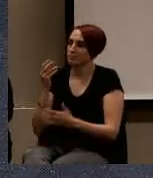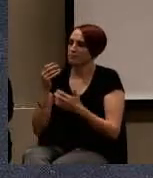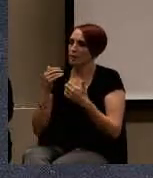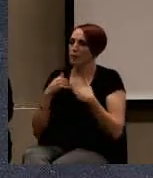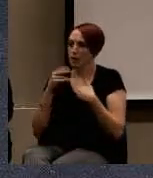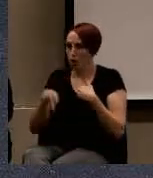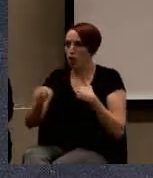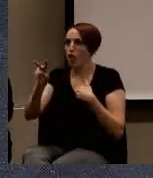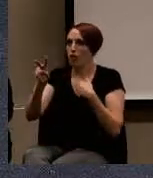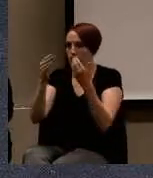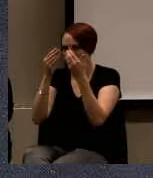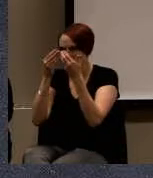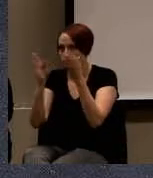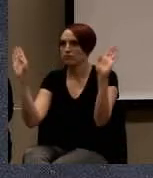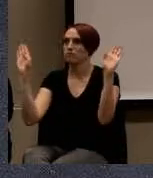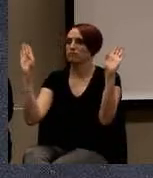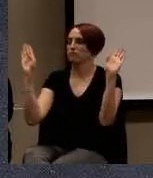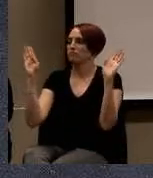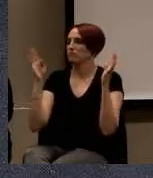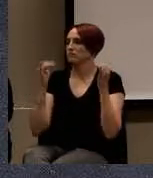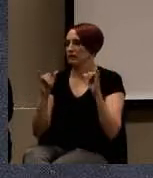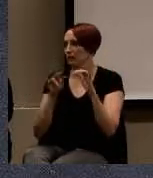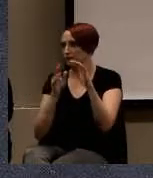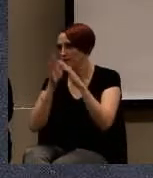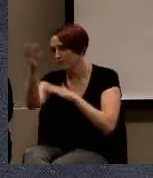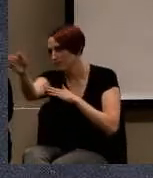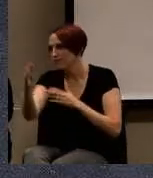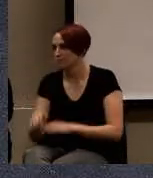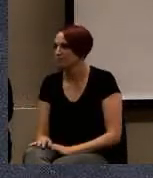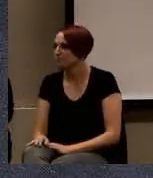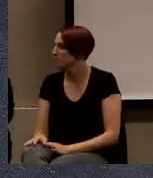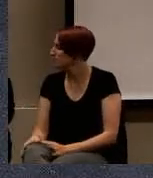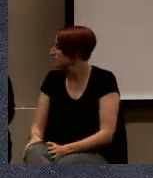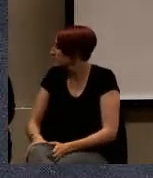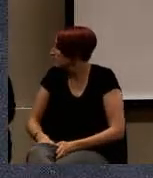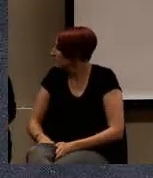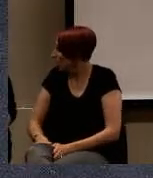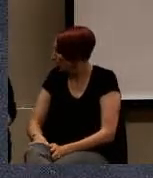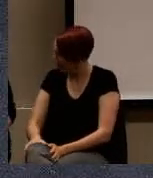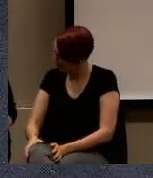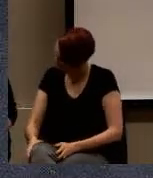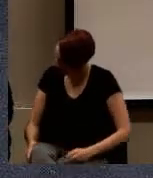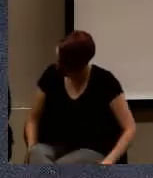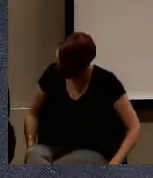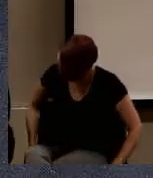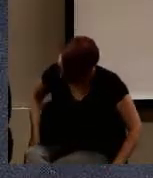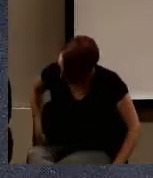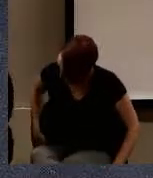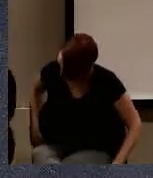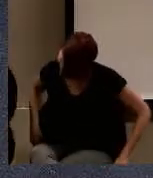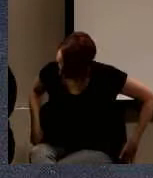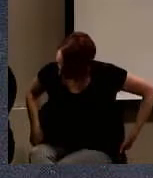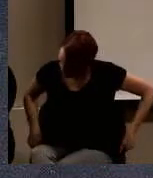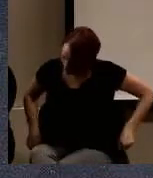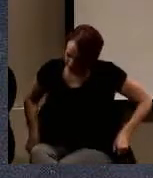soon as we can by keeping your field of vision up. Another thing that affects older drivers